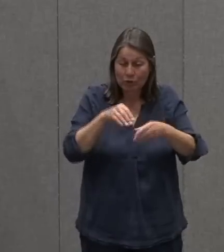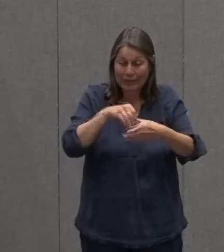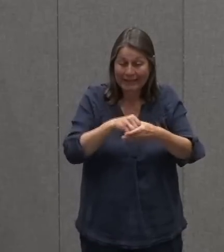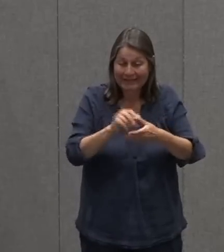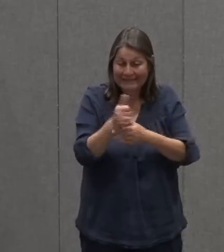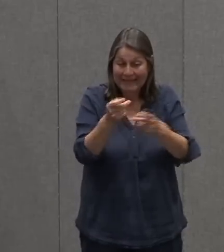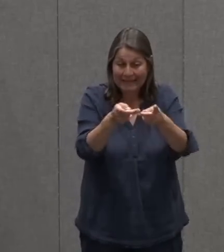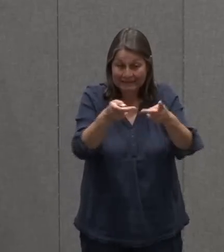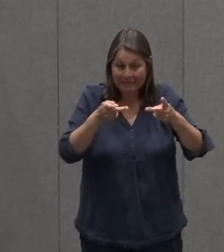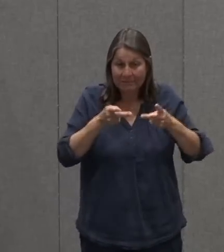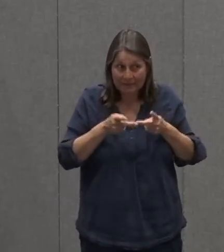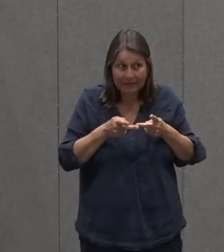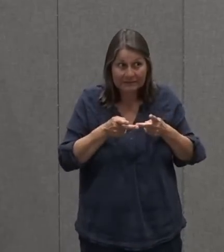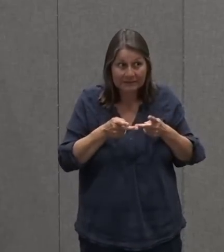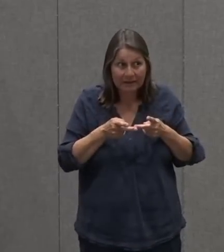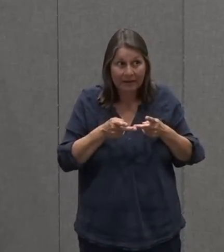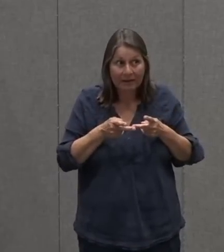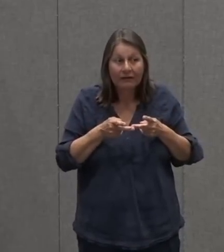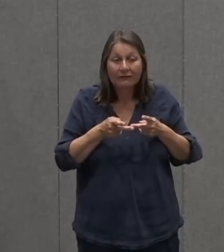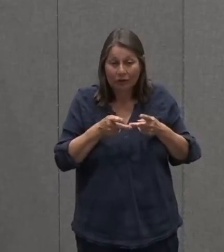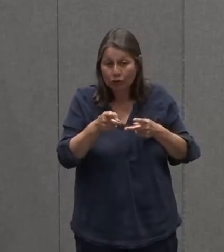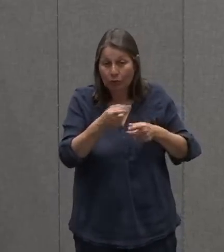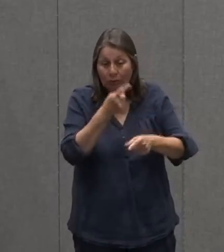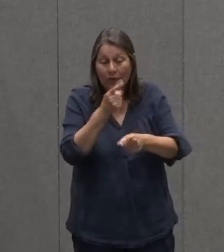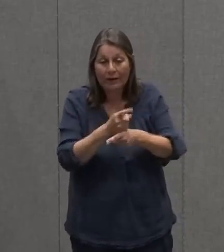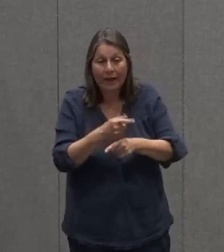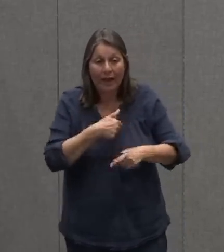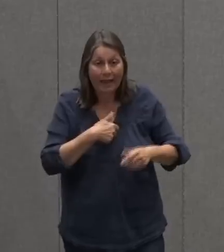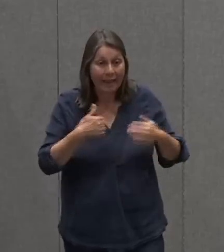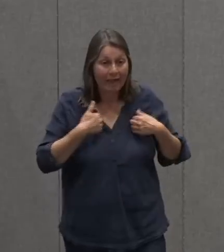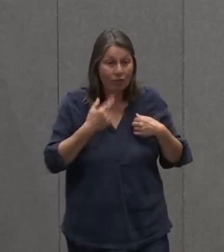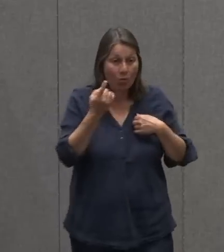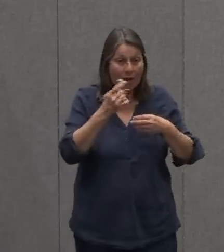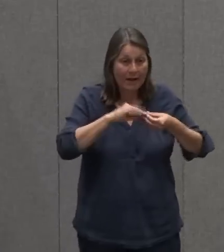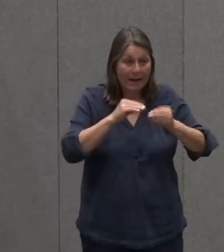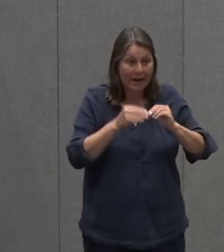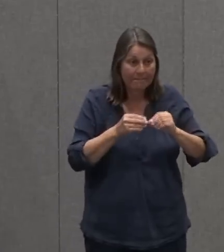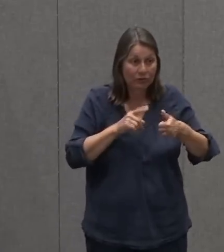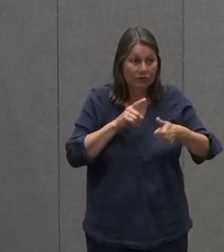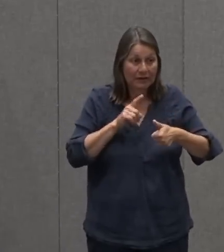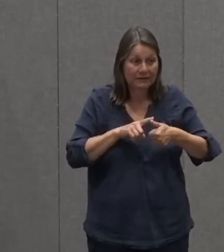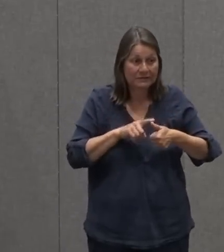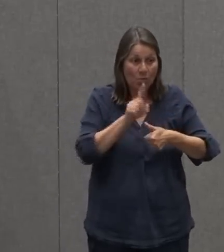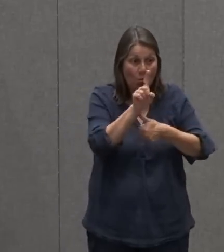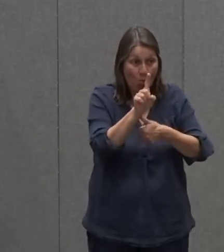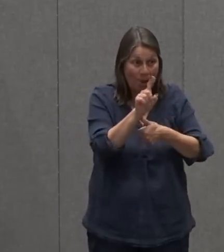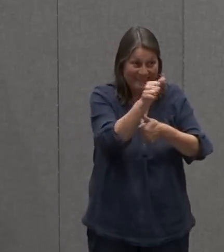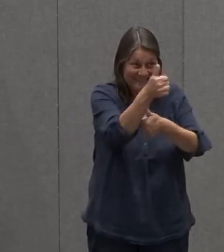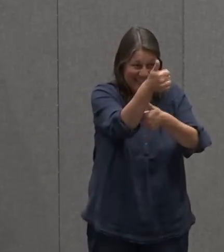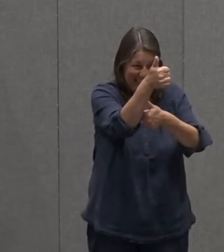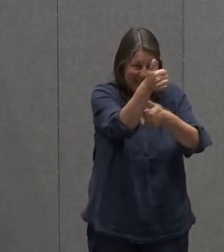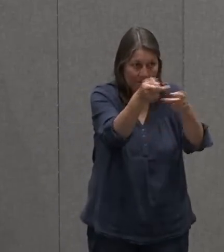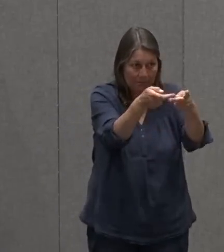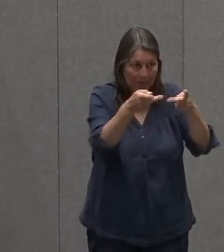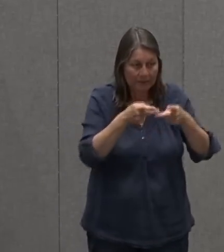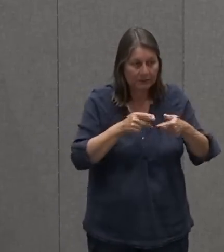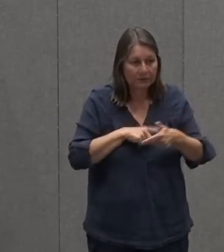one tens in it, I have a number that it has two tens in it and I have a number that has three tens in it, okay.